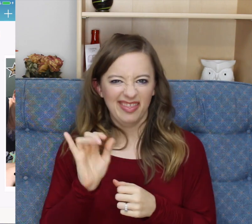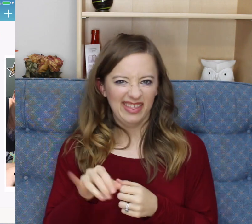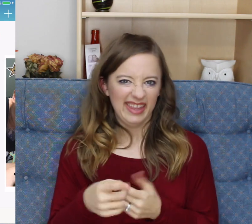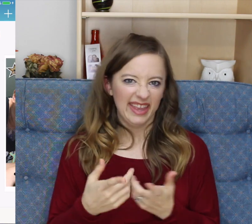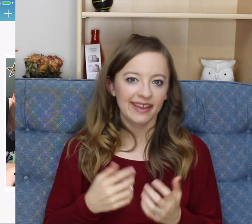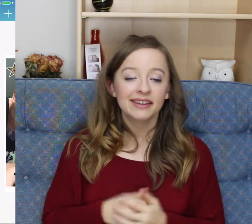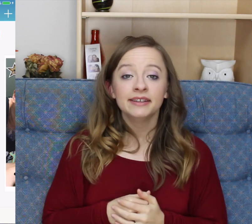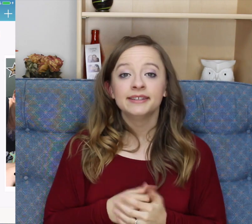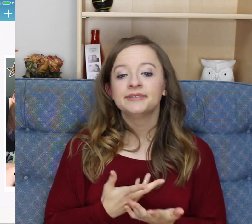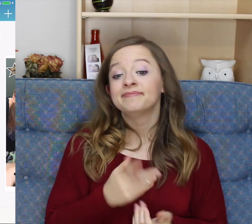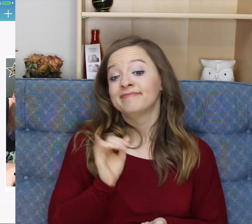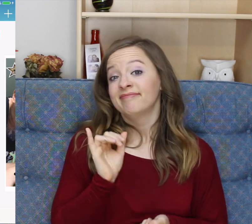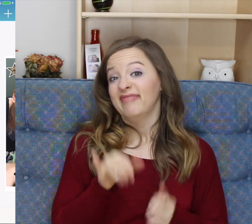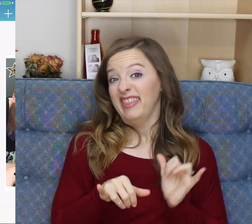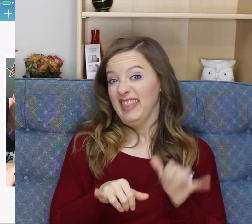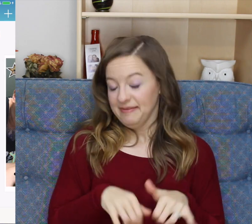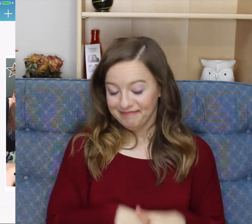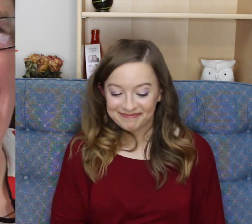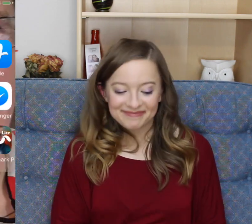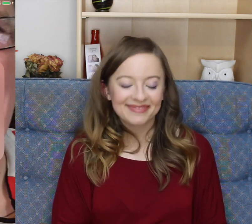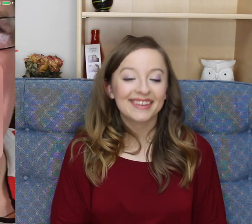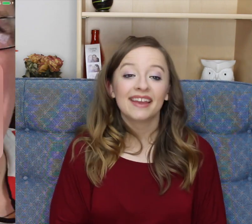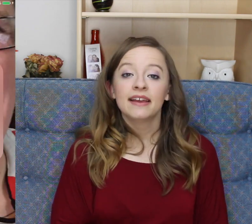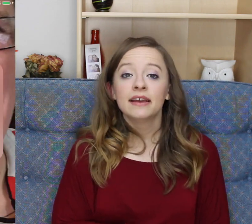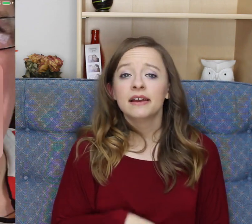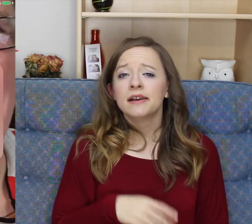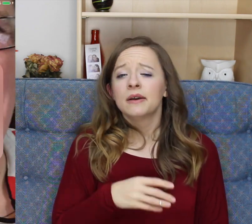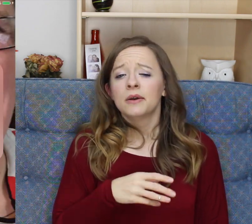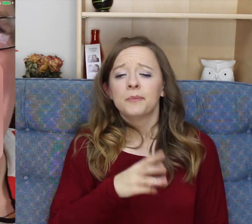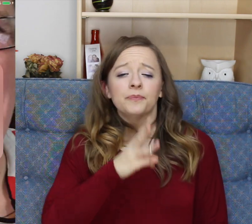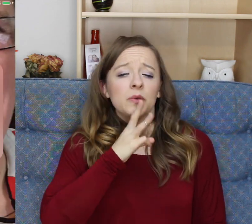That's what I do. So that is that one.